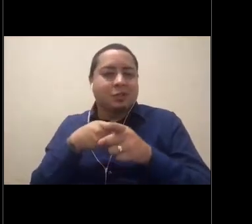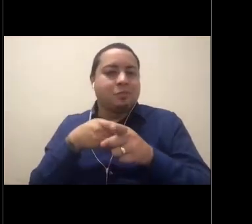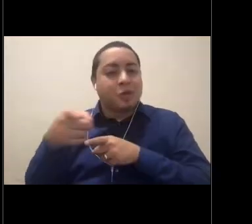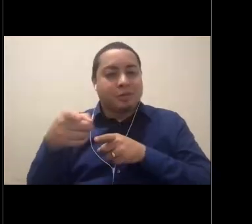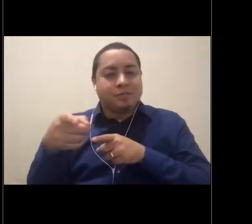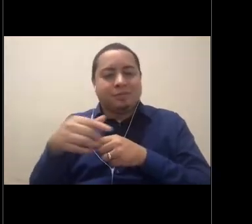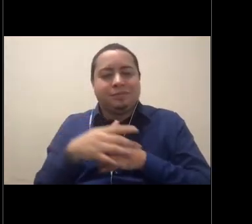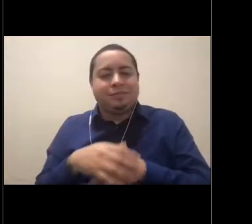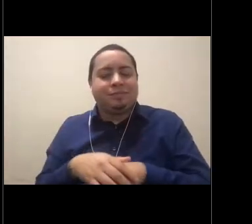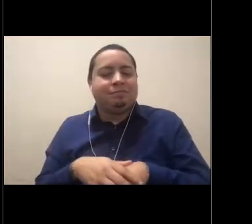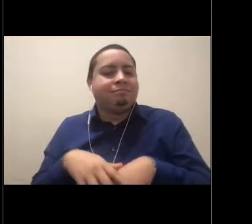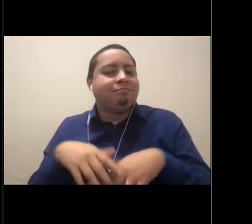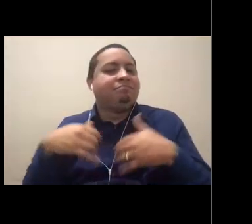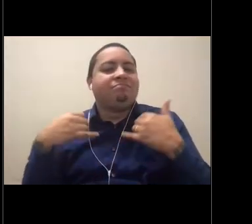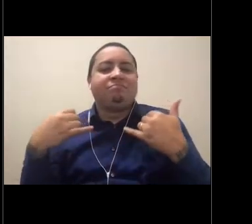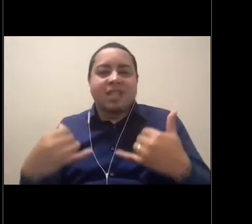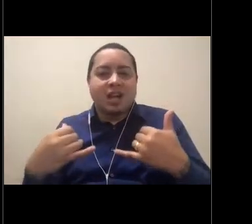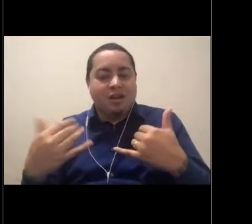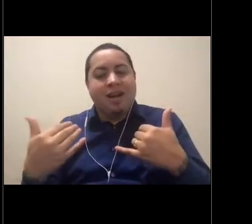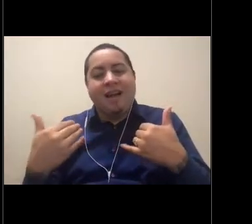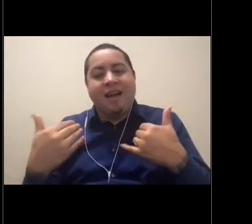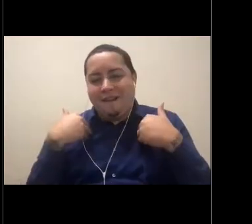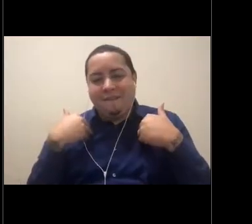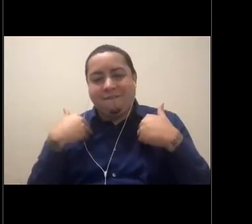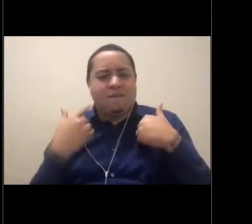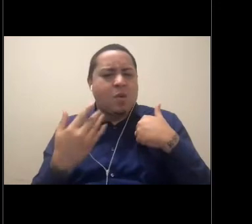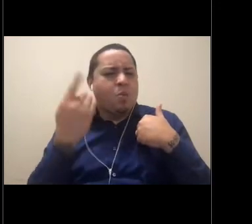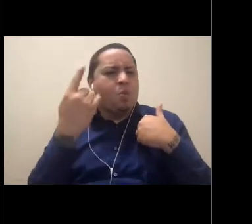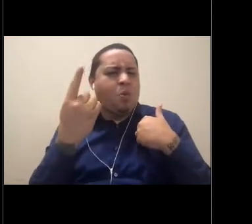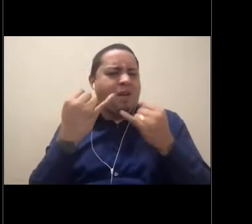eruptions and satellite, I have one final test for you.